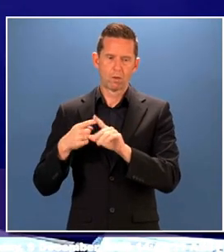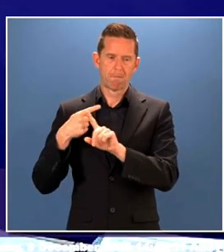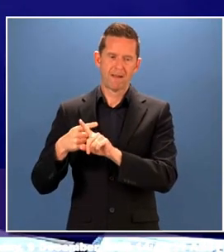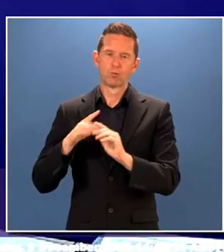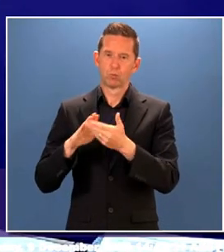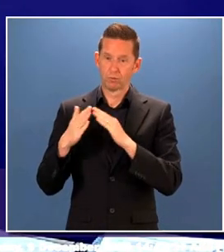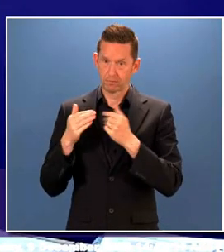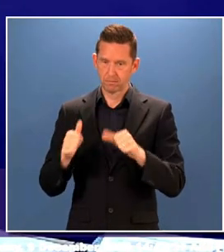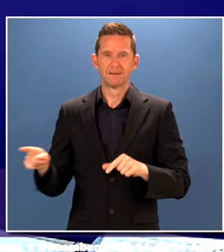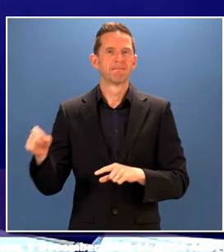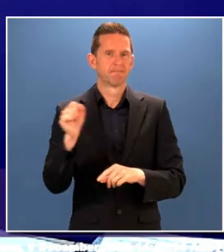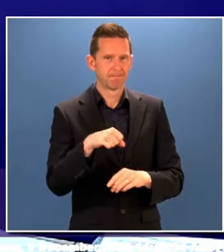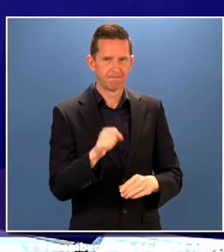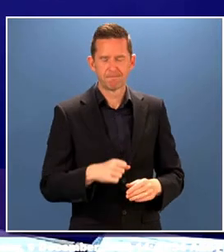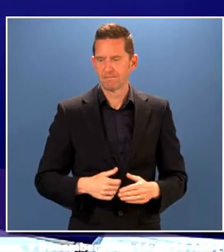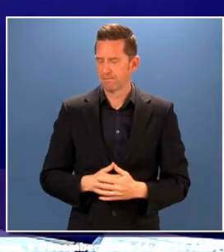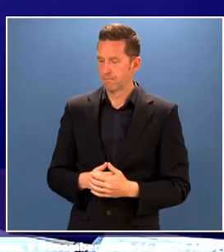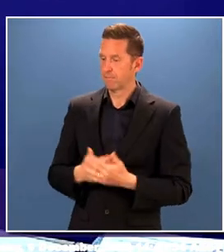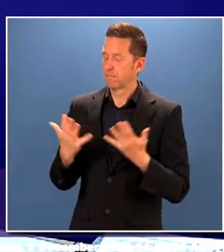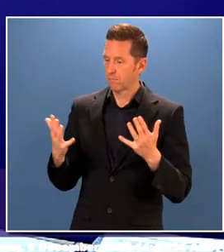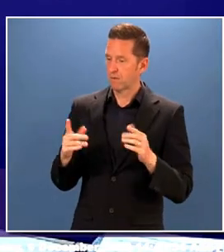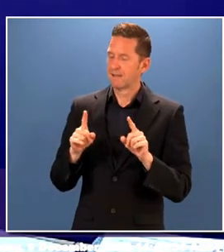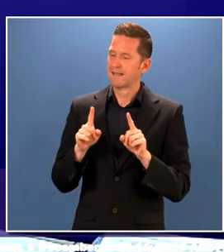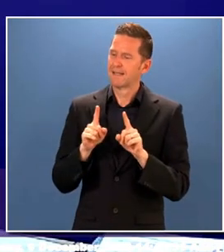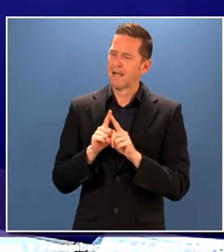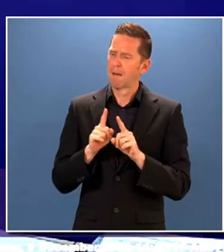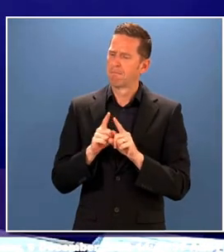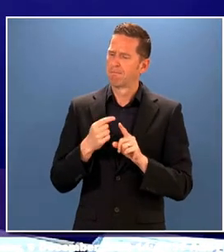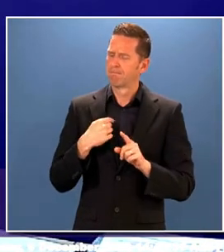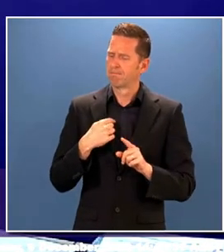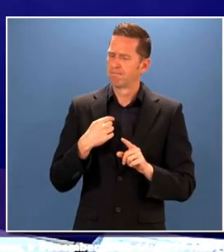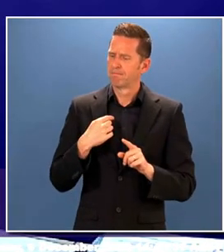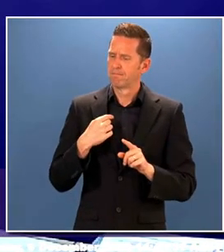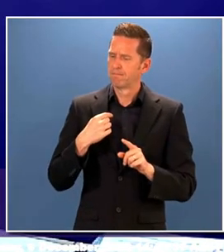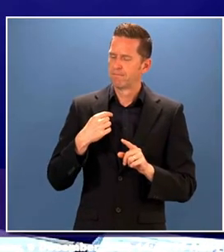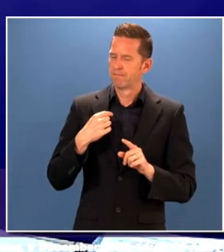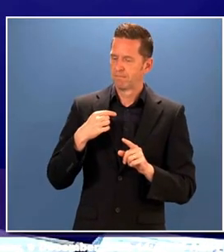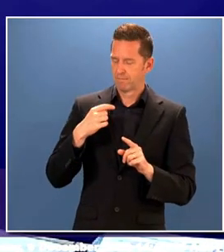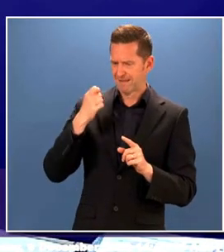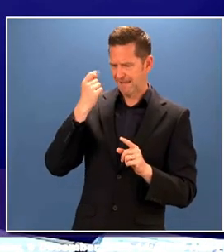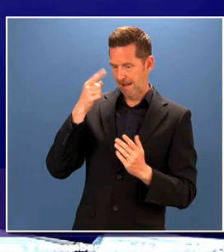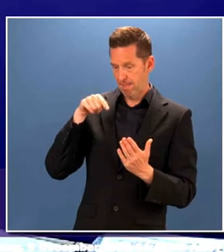And the same thing, I take it, can be said for the document which is